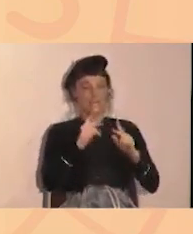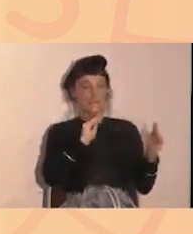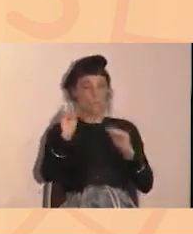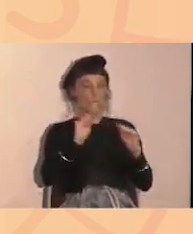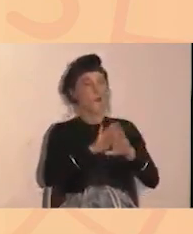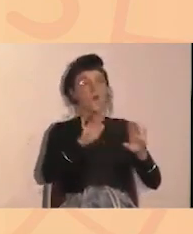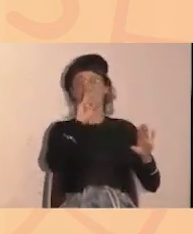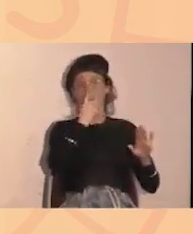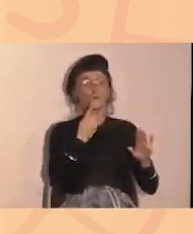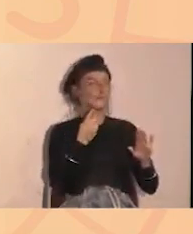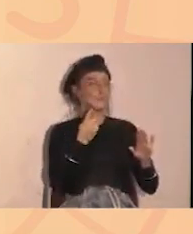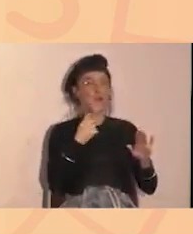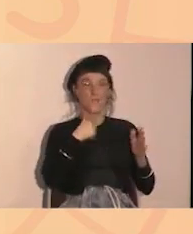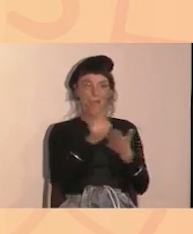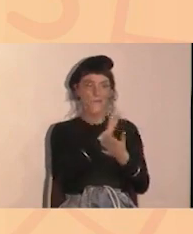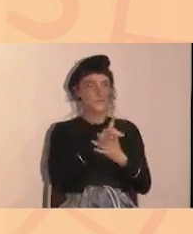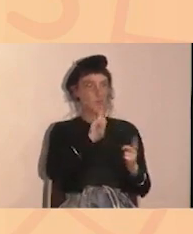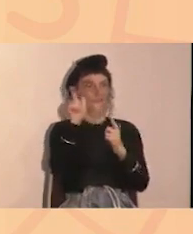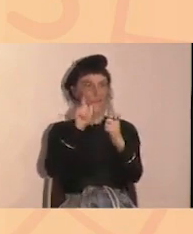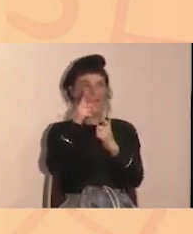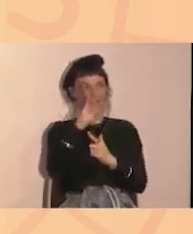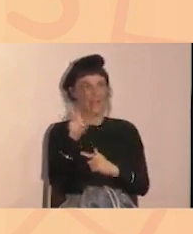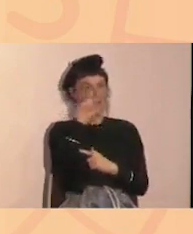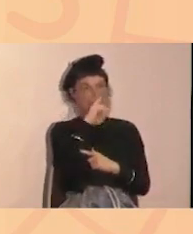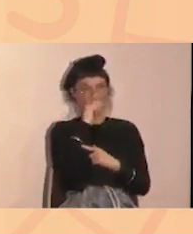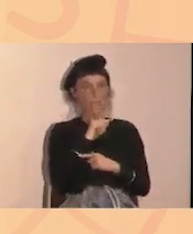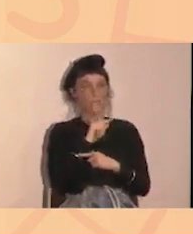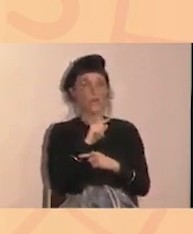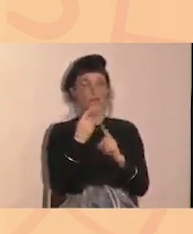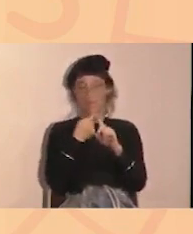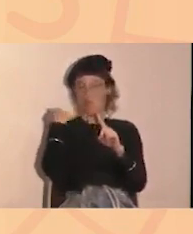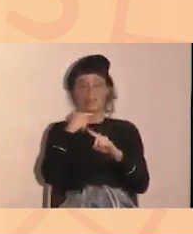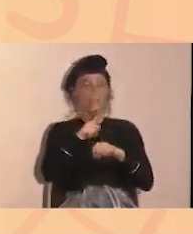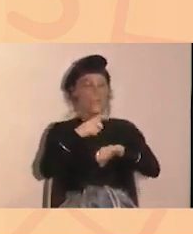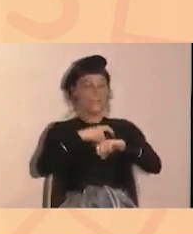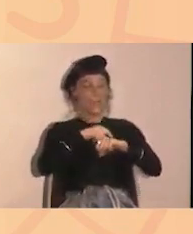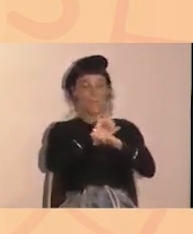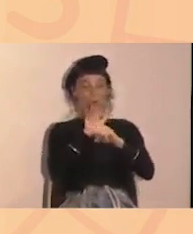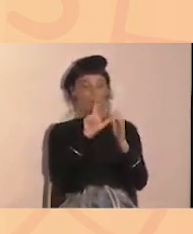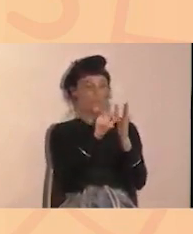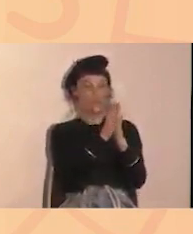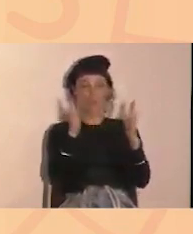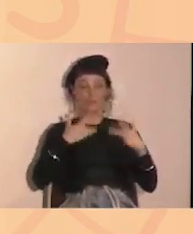but at that time it felt like, you know, to be able to do anything in the cultural space and to be able to even just have a small